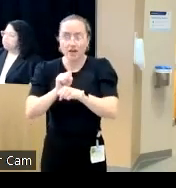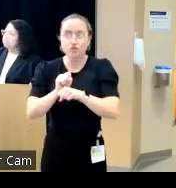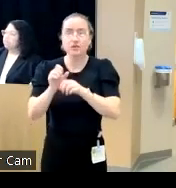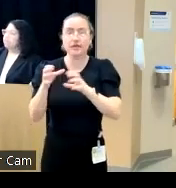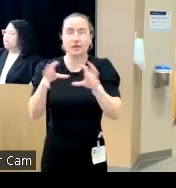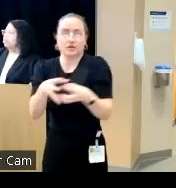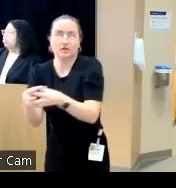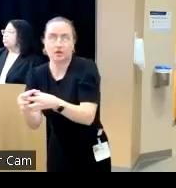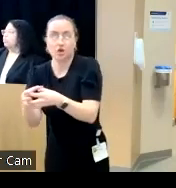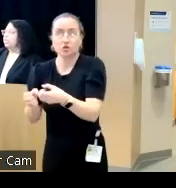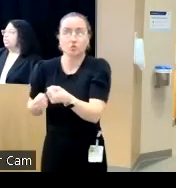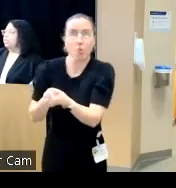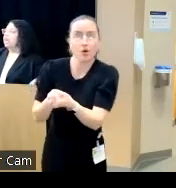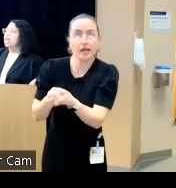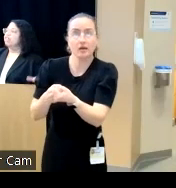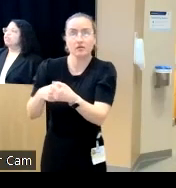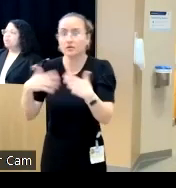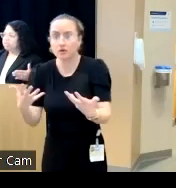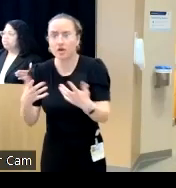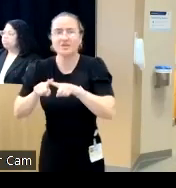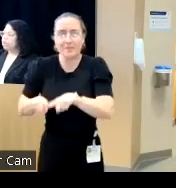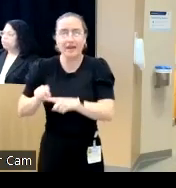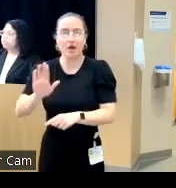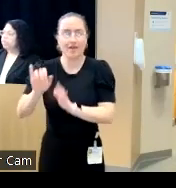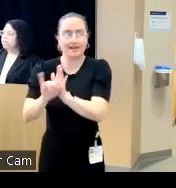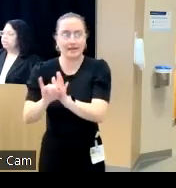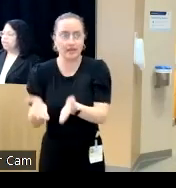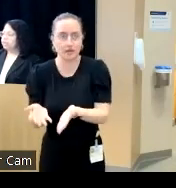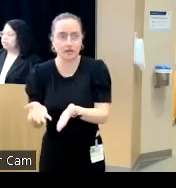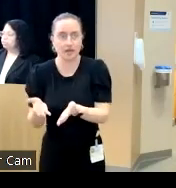based on their categories of identity and in the spaces upon which they intersect